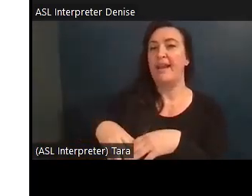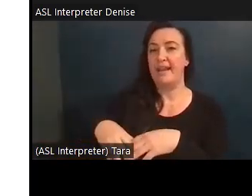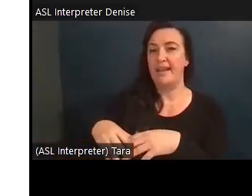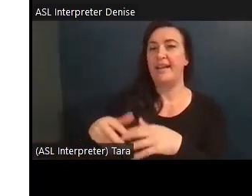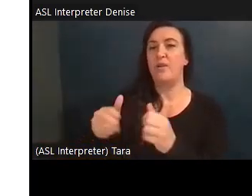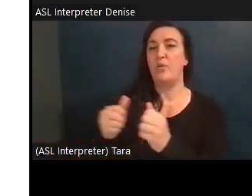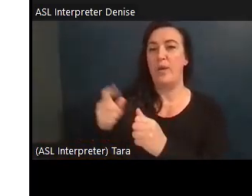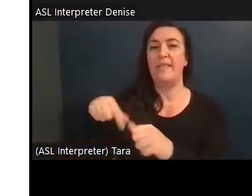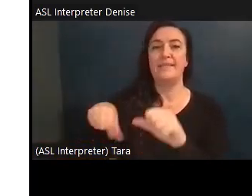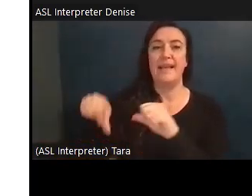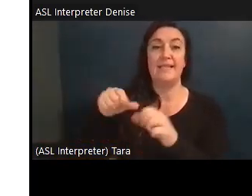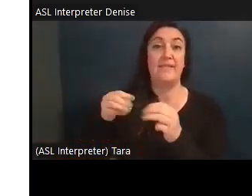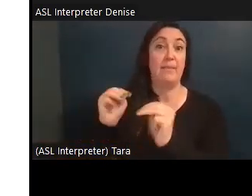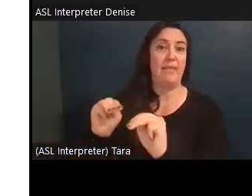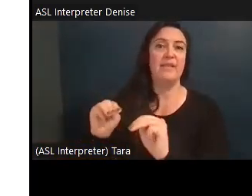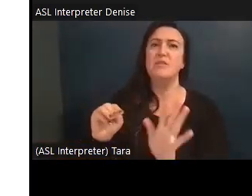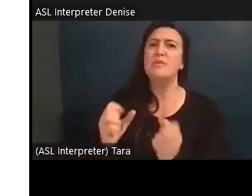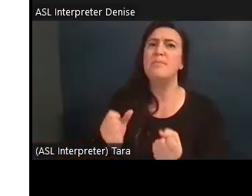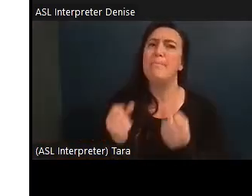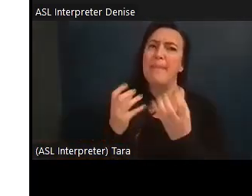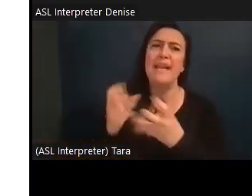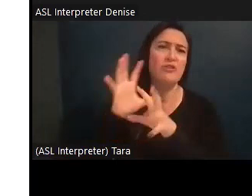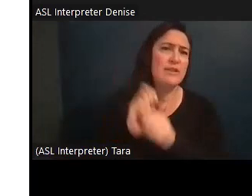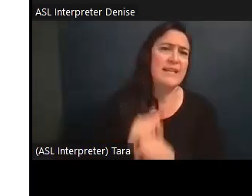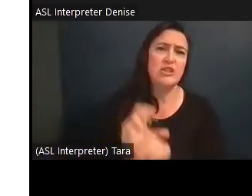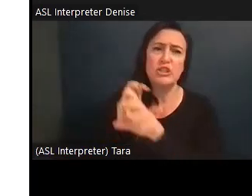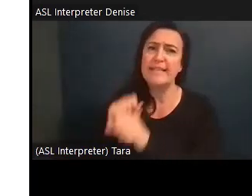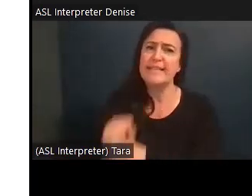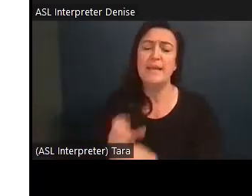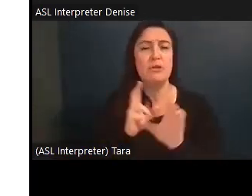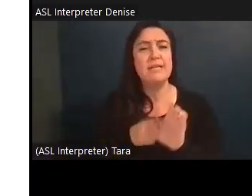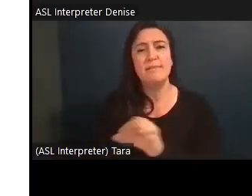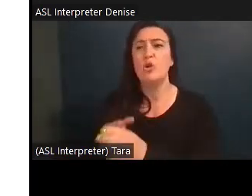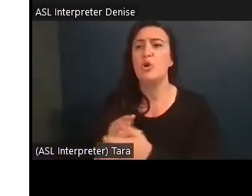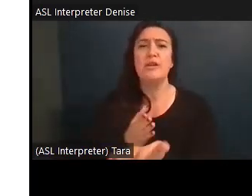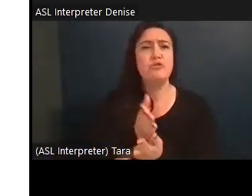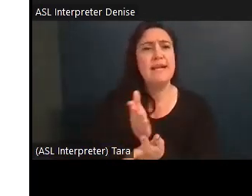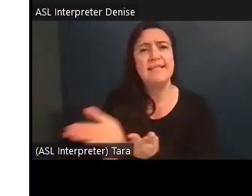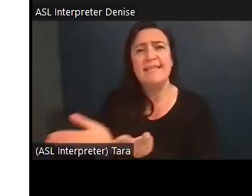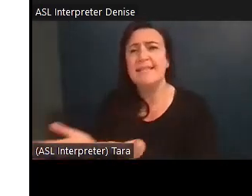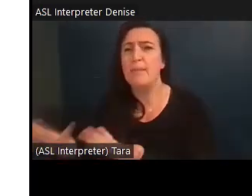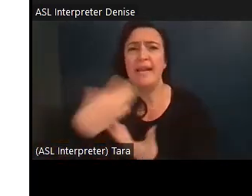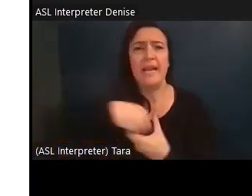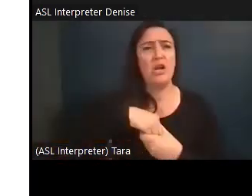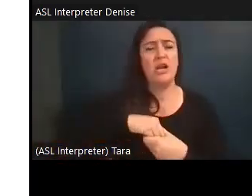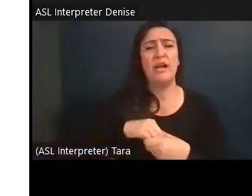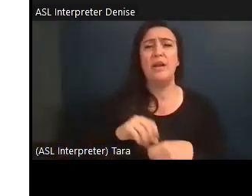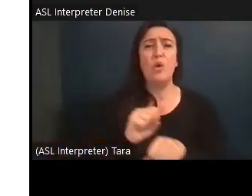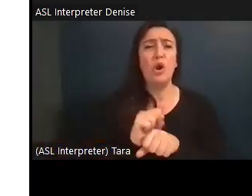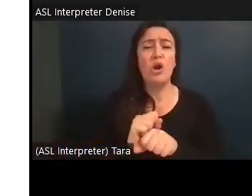So there are many traditions of participatory or transdisciplinary work, and this team chose to use the adaptive